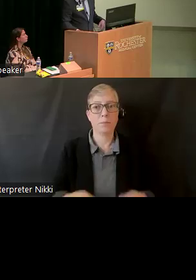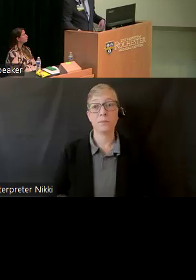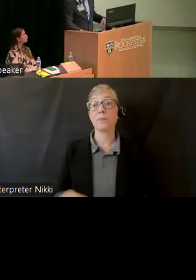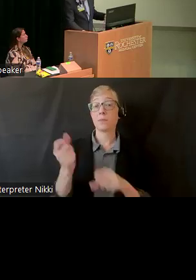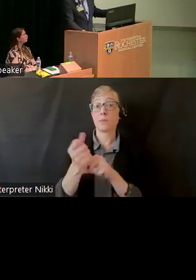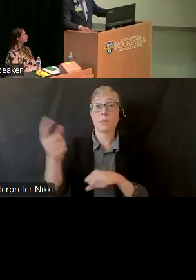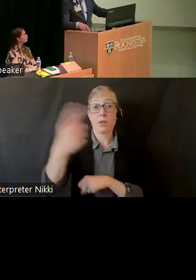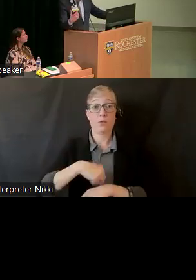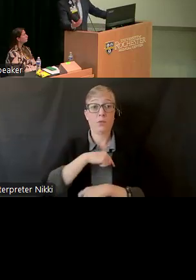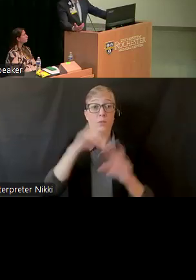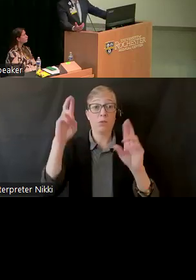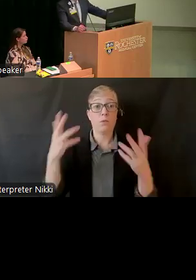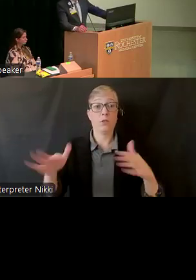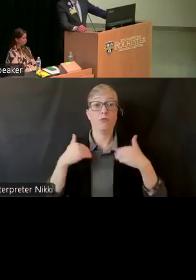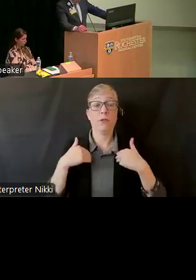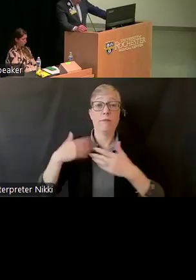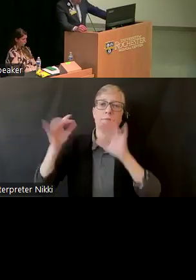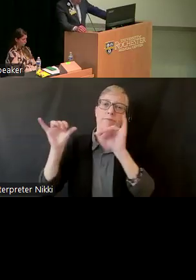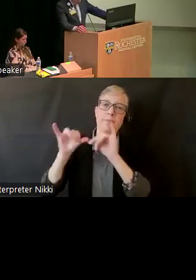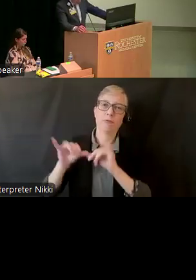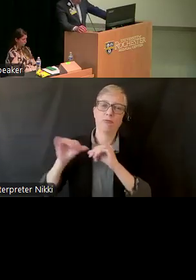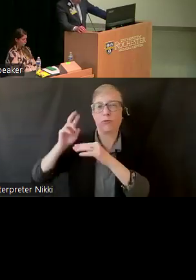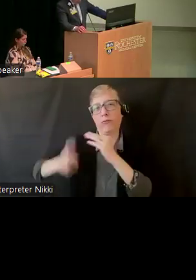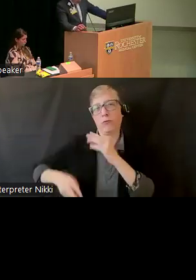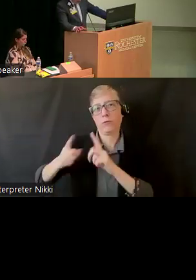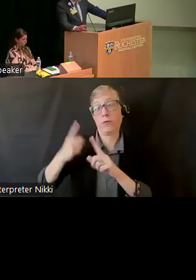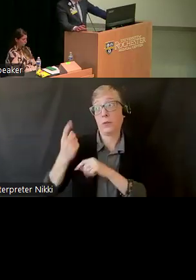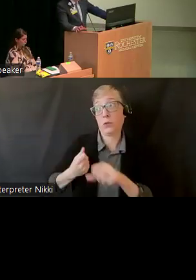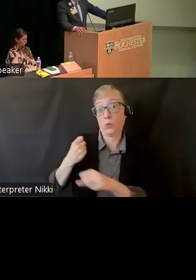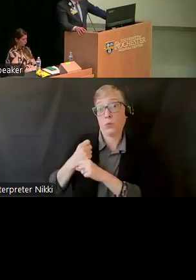have metrics from our year 1 programs that we've launched so we can begin to define outcomes for